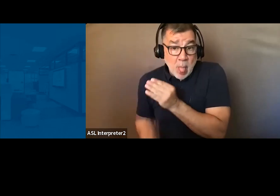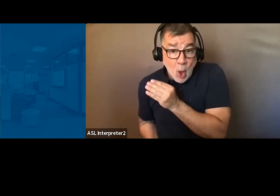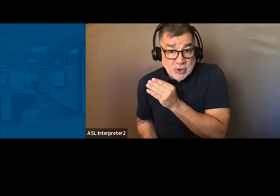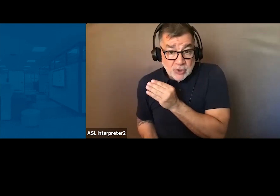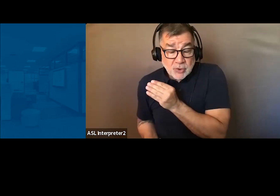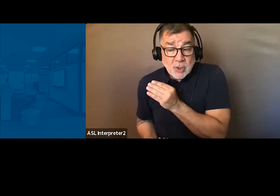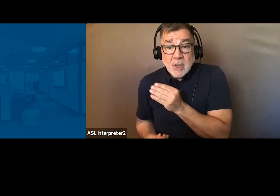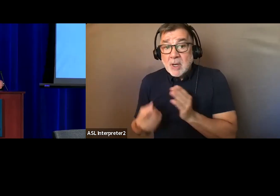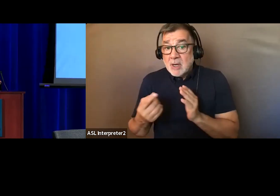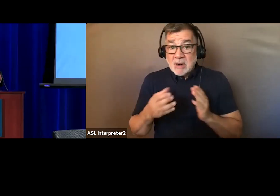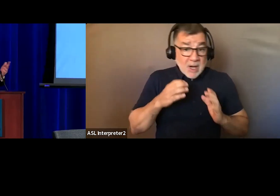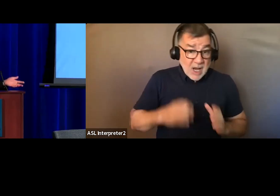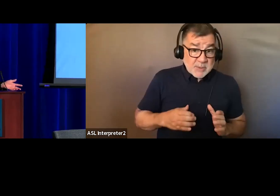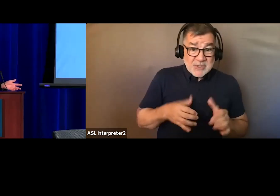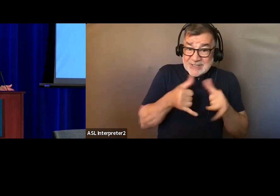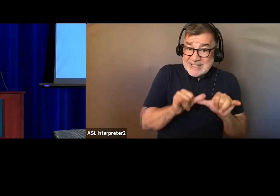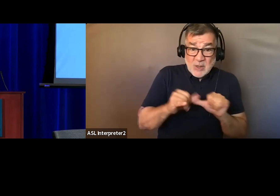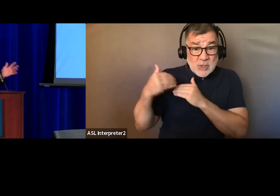Customers are still accountable for the space until they move out.